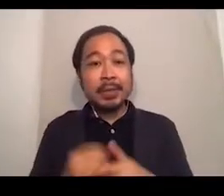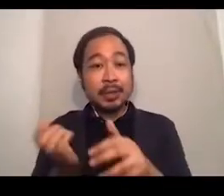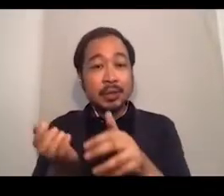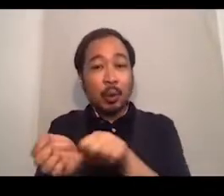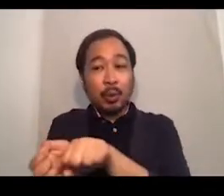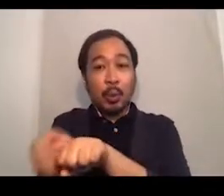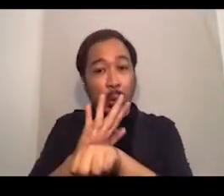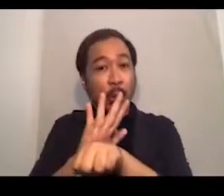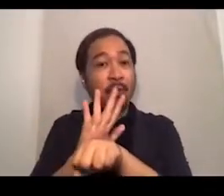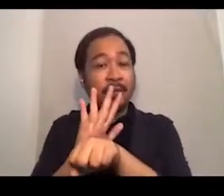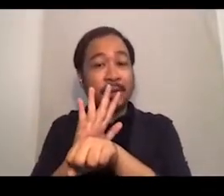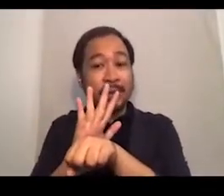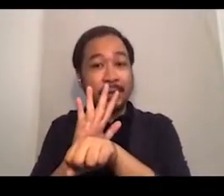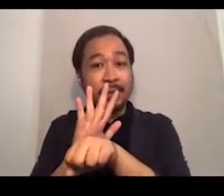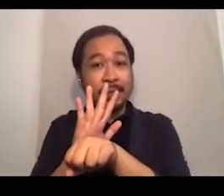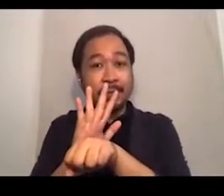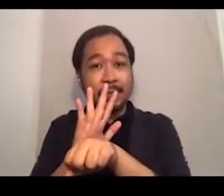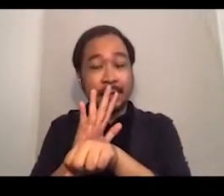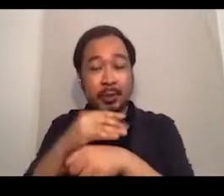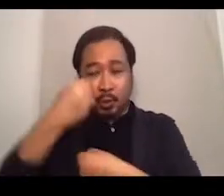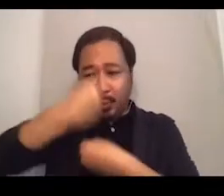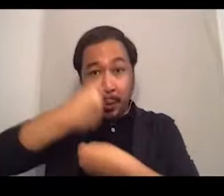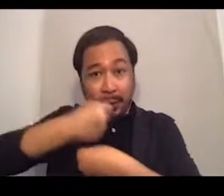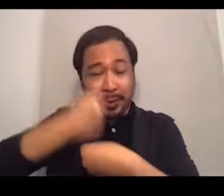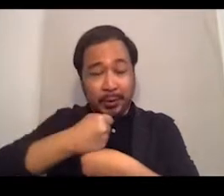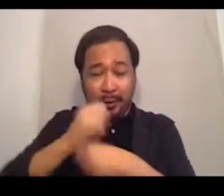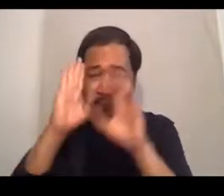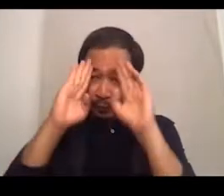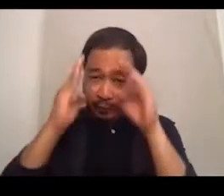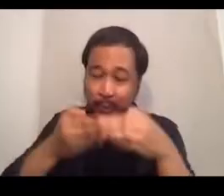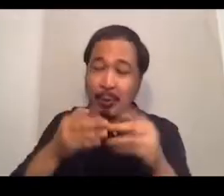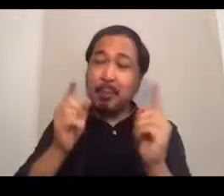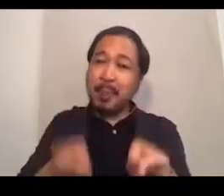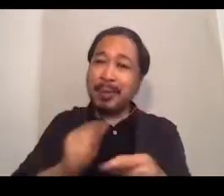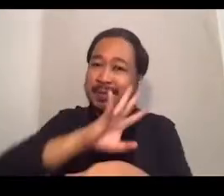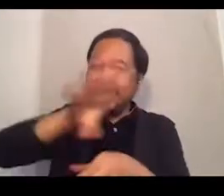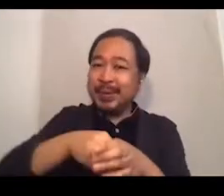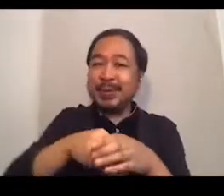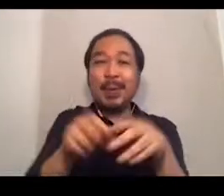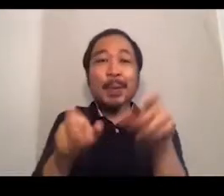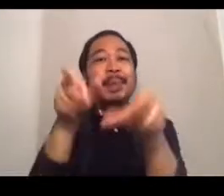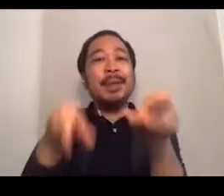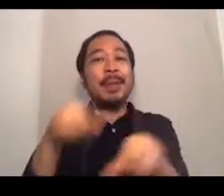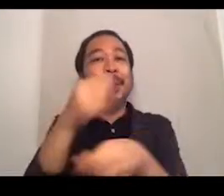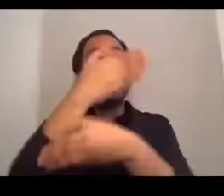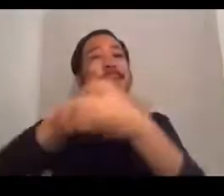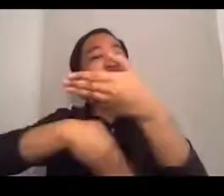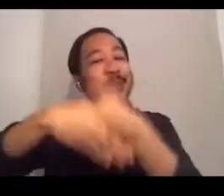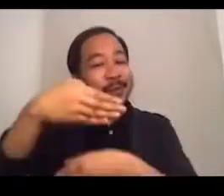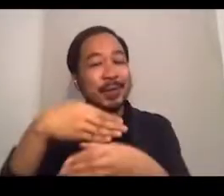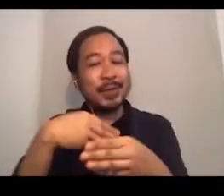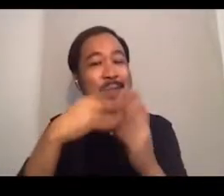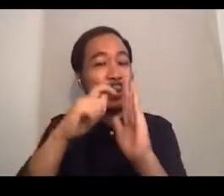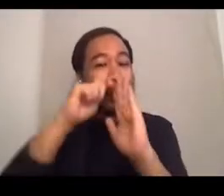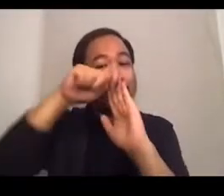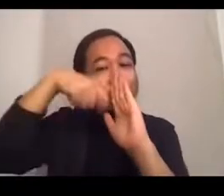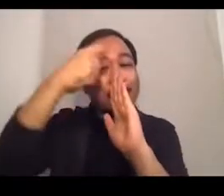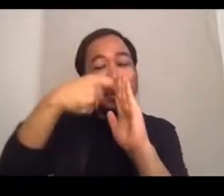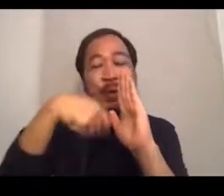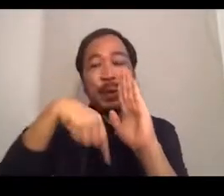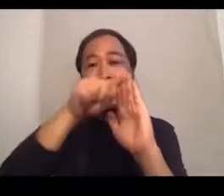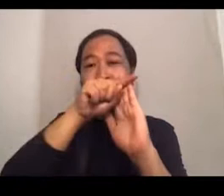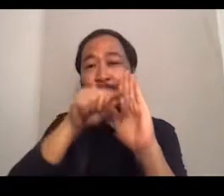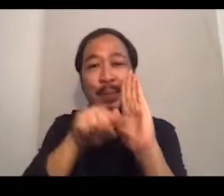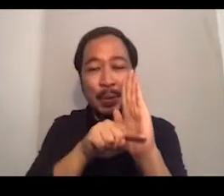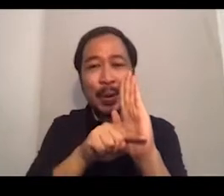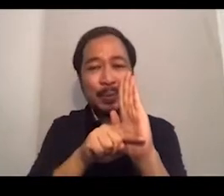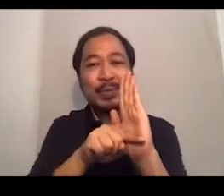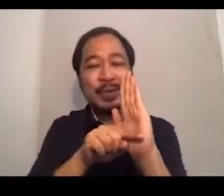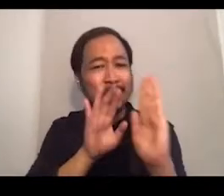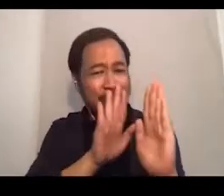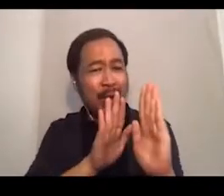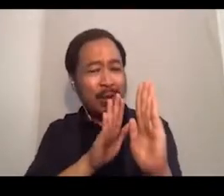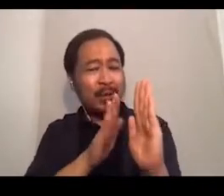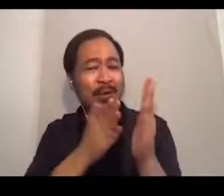and the interventions we've been undertaking, not only to prepare our communities and our people for COVID-19,